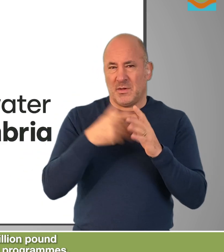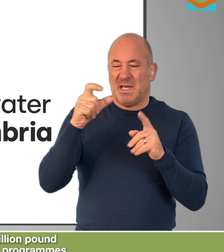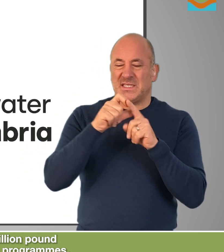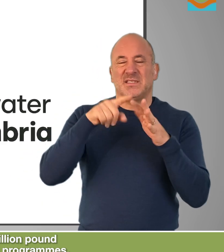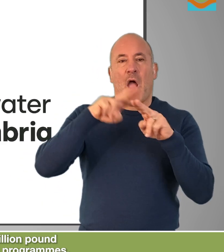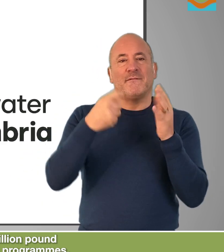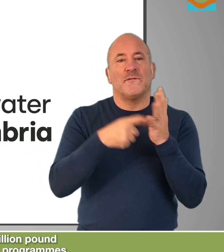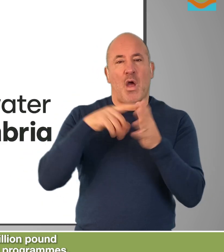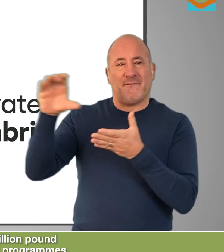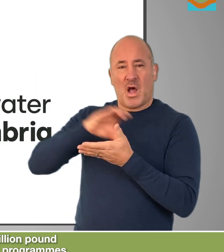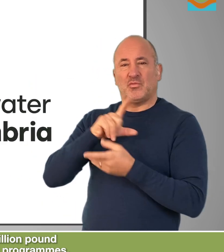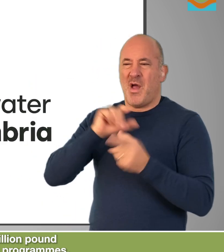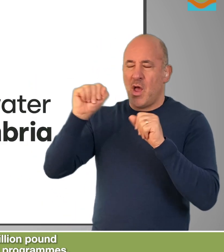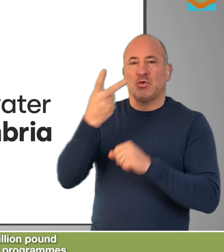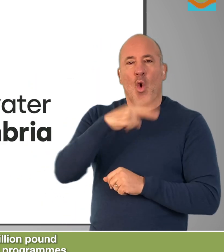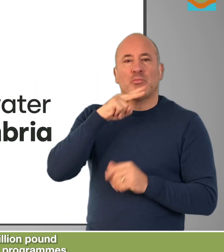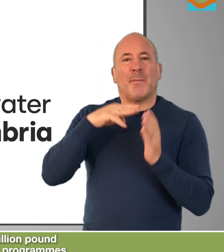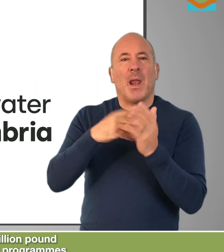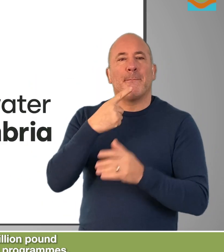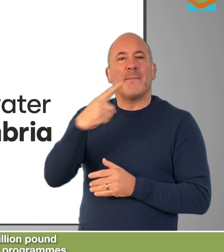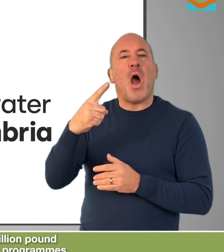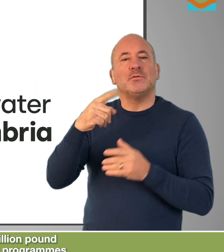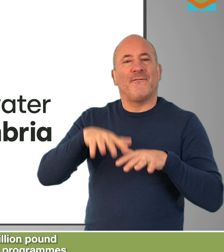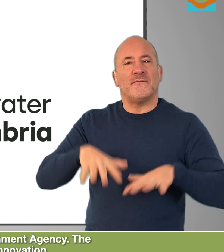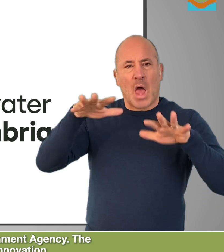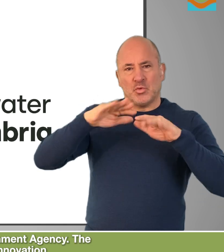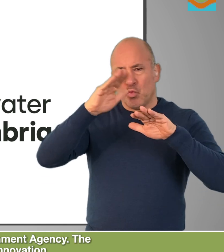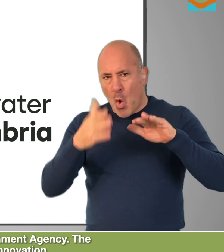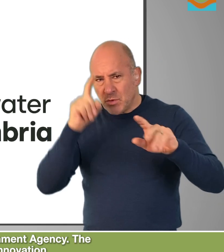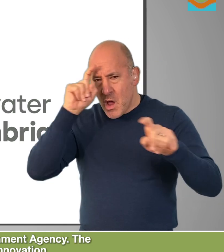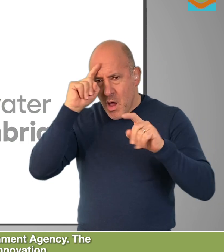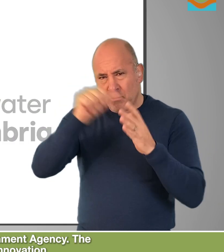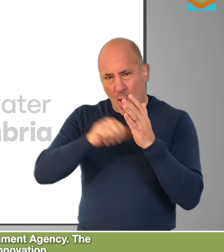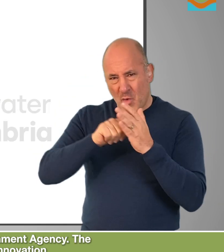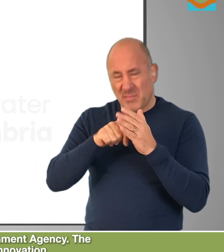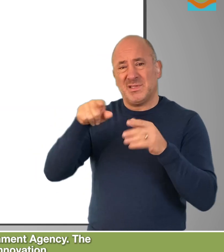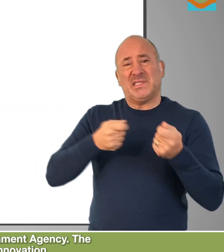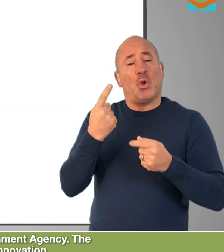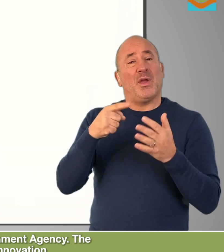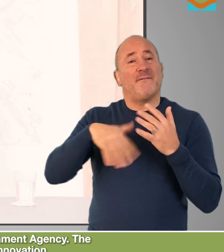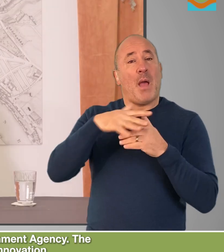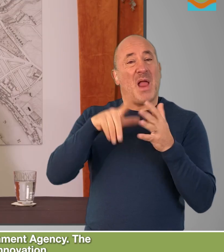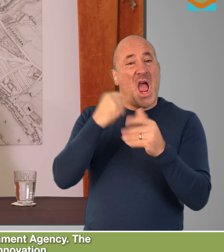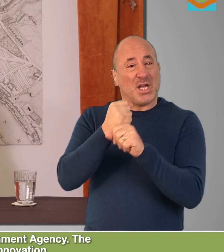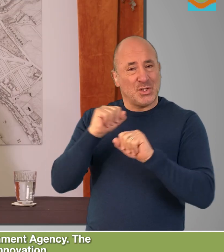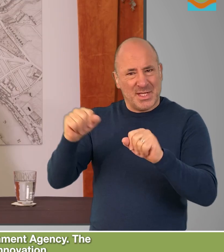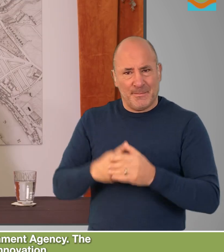defra as part of the 200 million pound flood and coastal innovation programmes, which is managed by the Environment Agency. The programmes will drive innovation